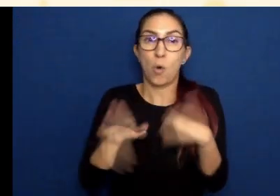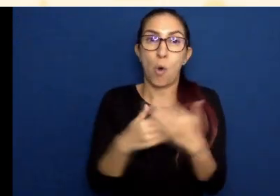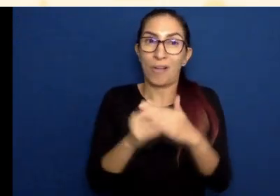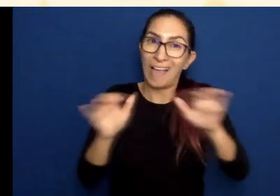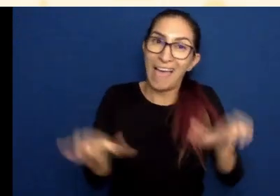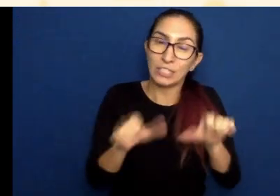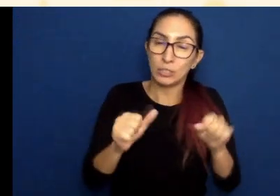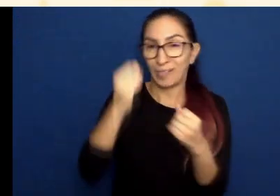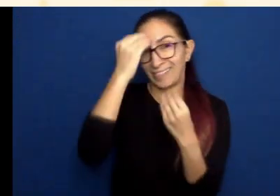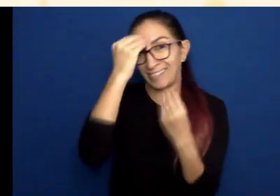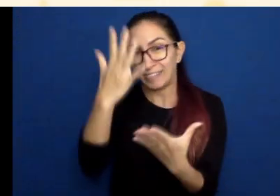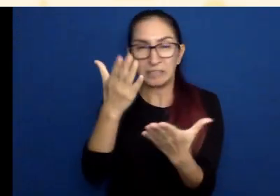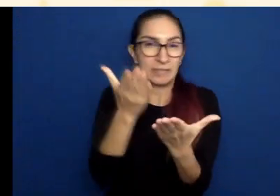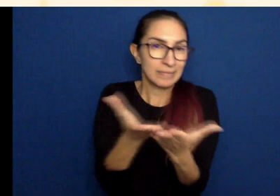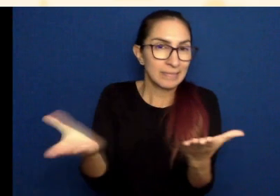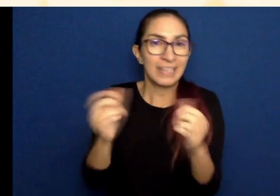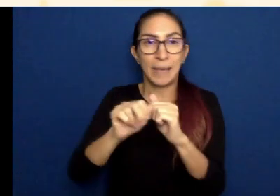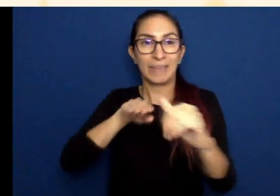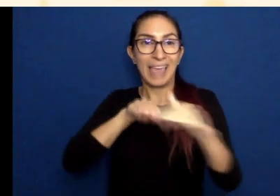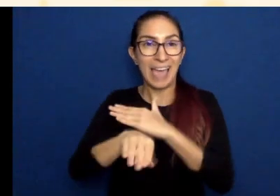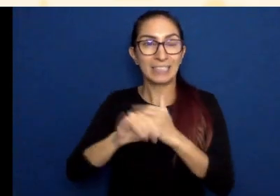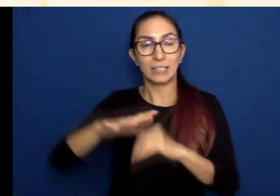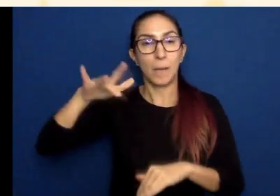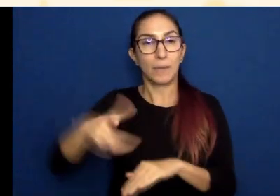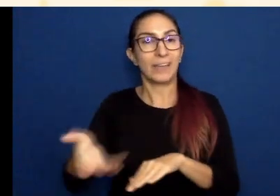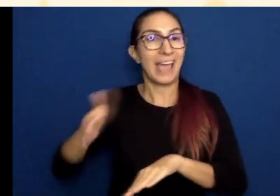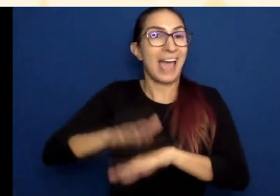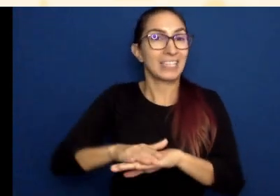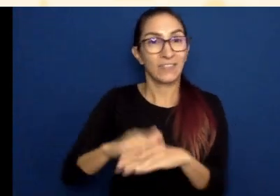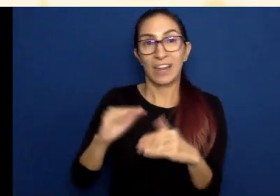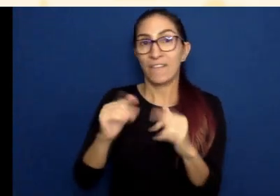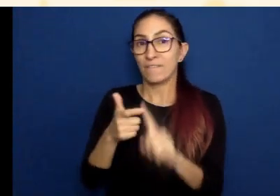and content can be accessed and activated by Voiceover on iOS.